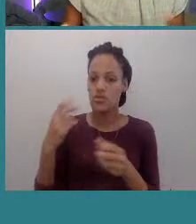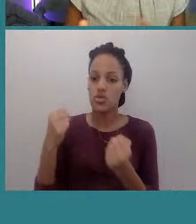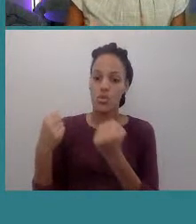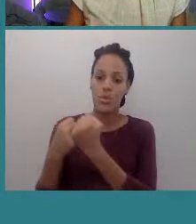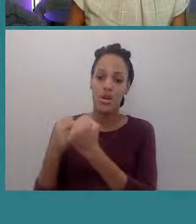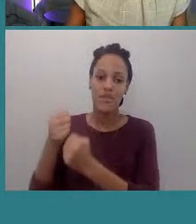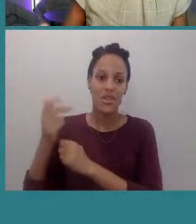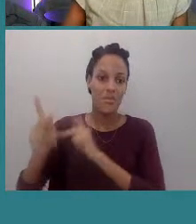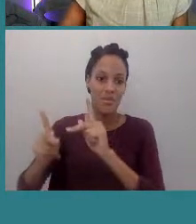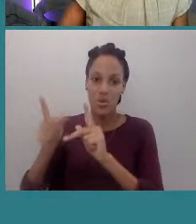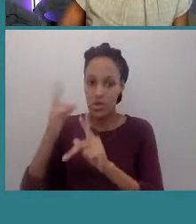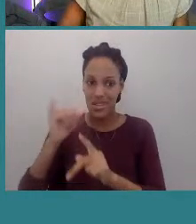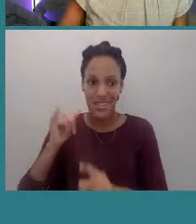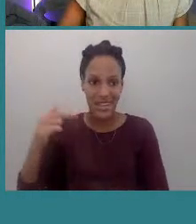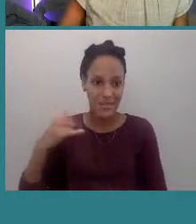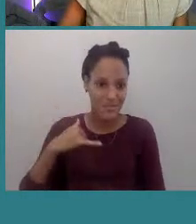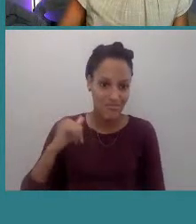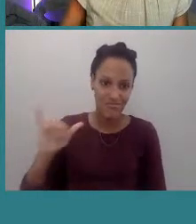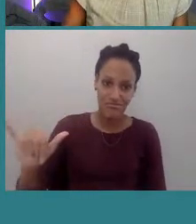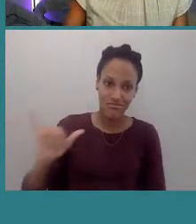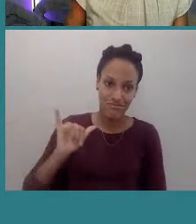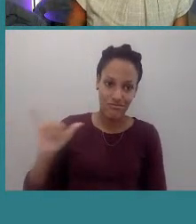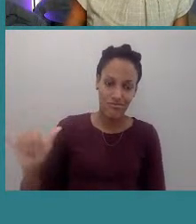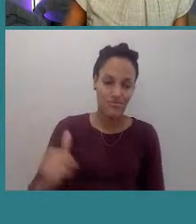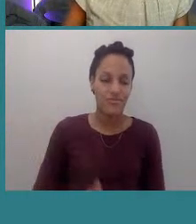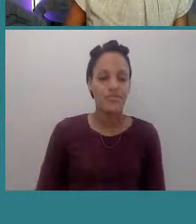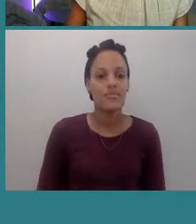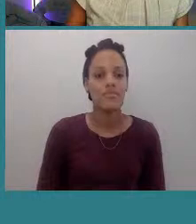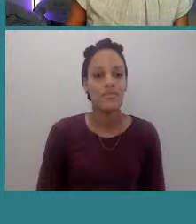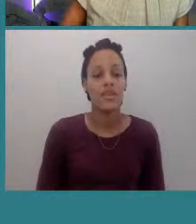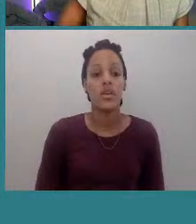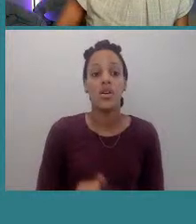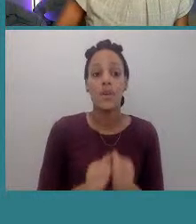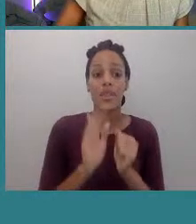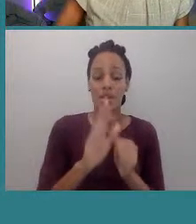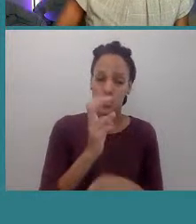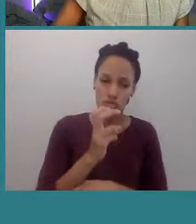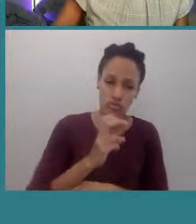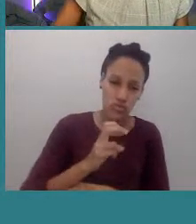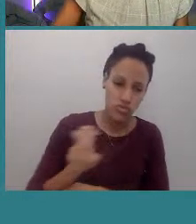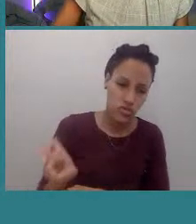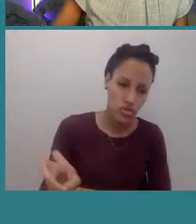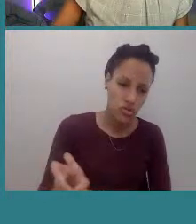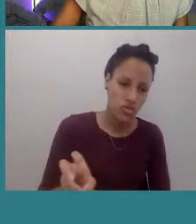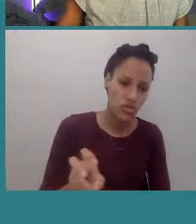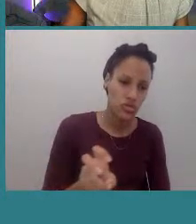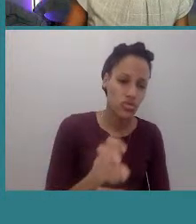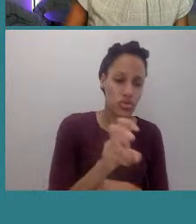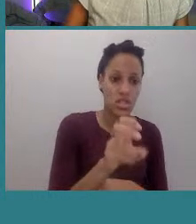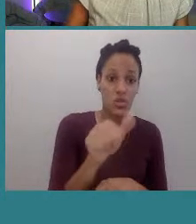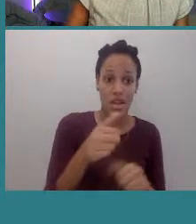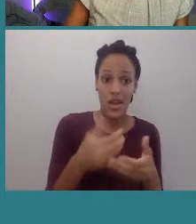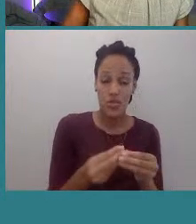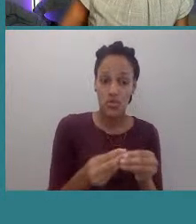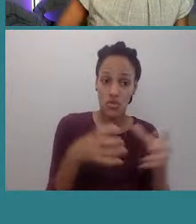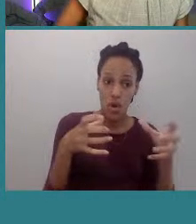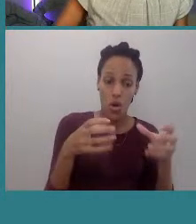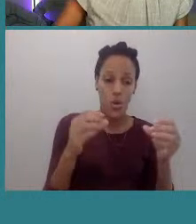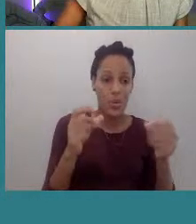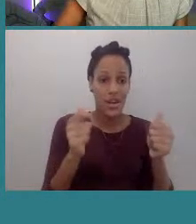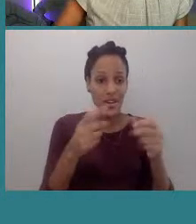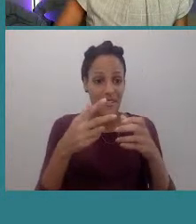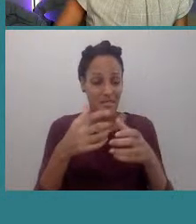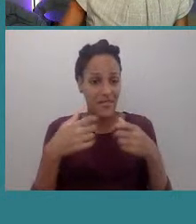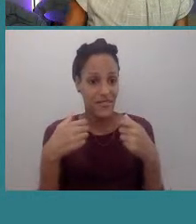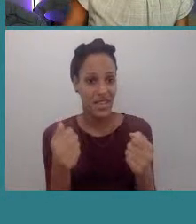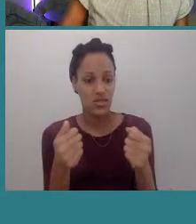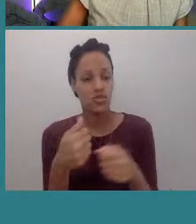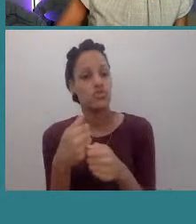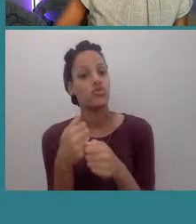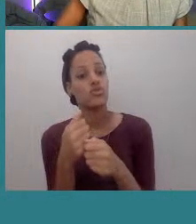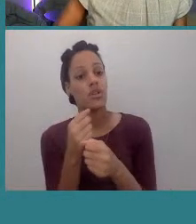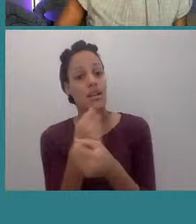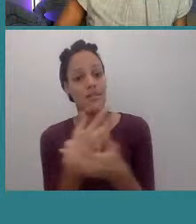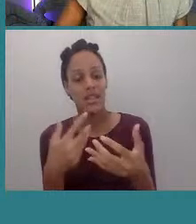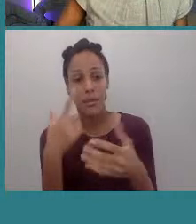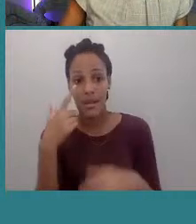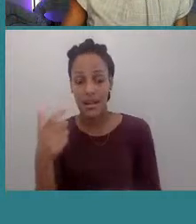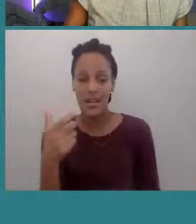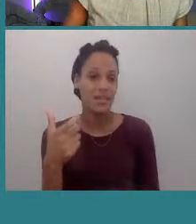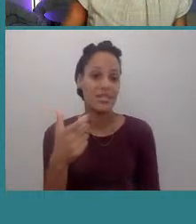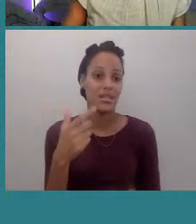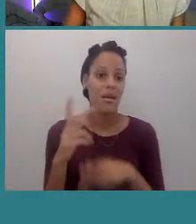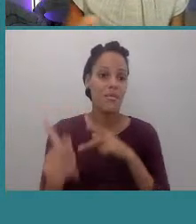On your journey up when I say that you can grow quicker, faster